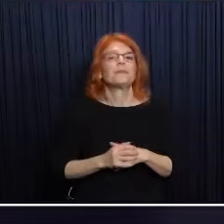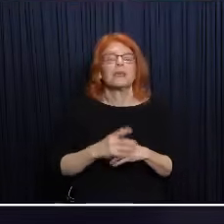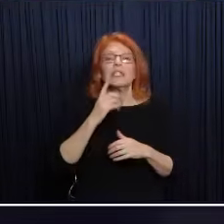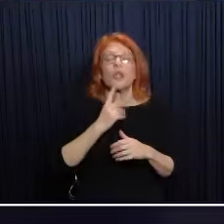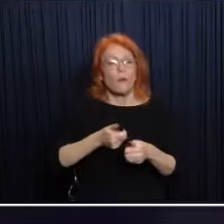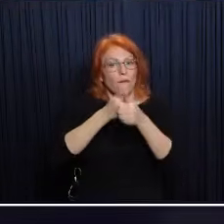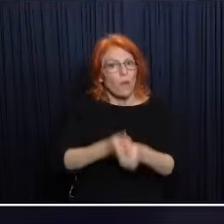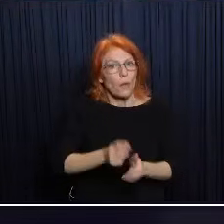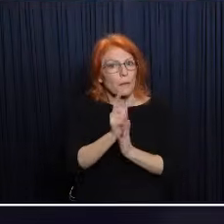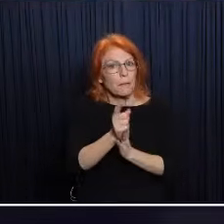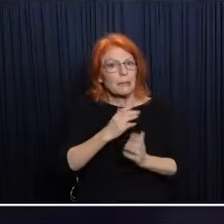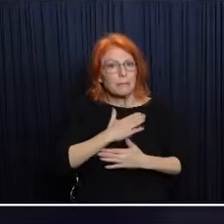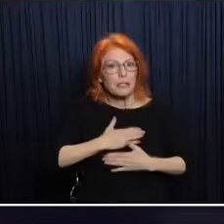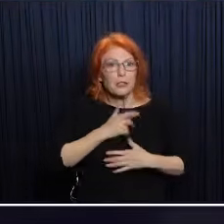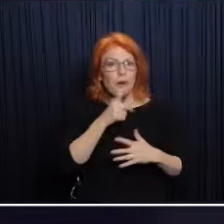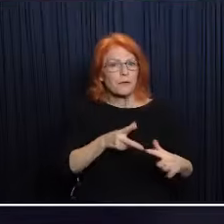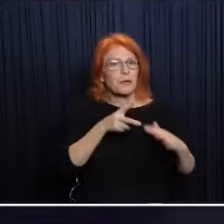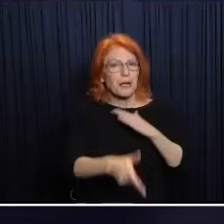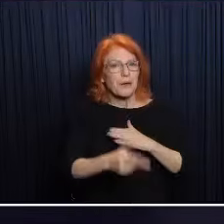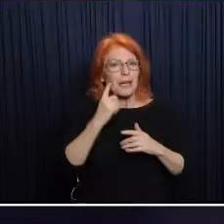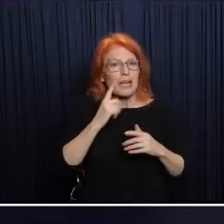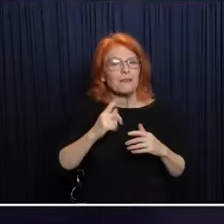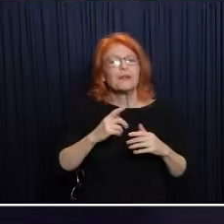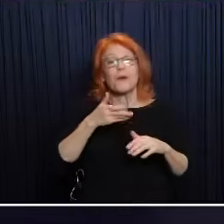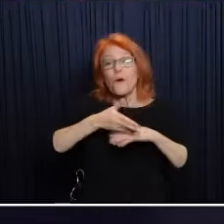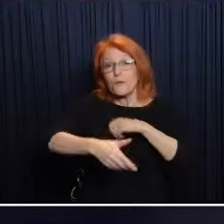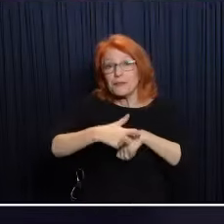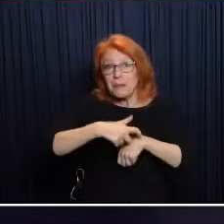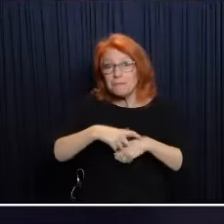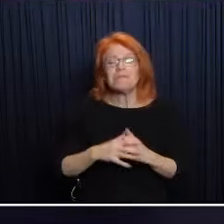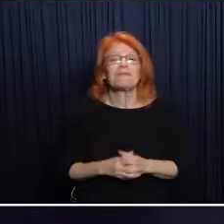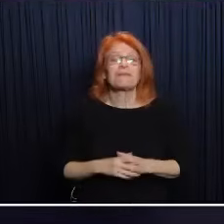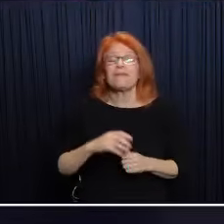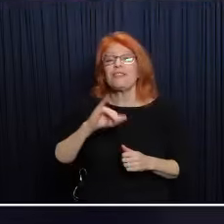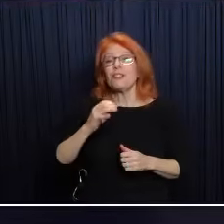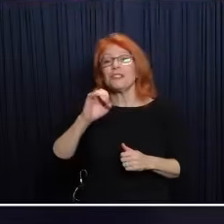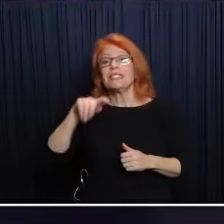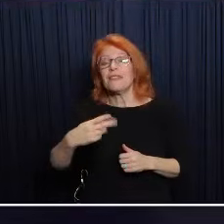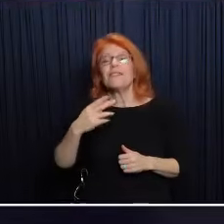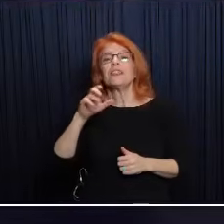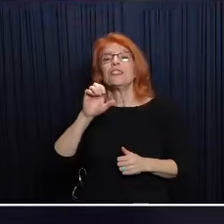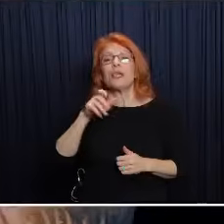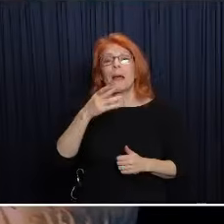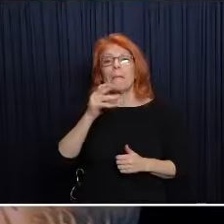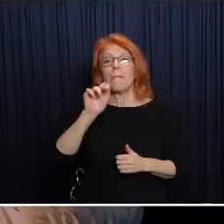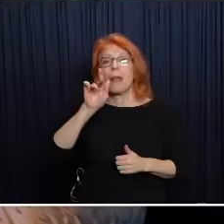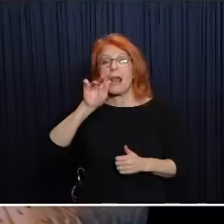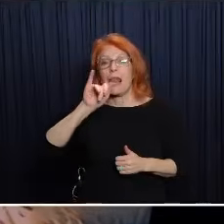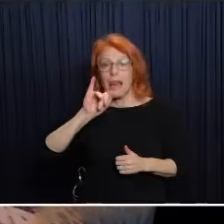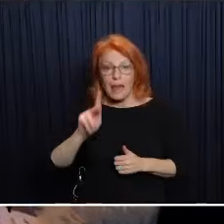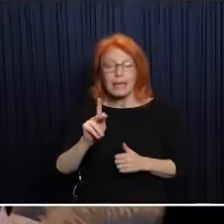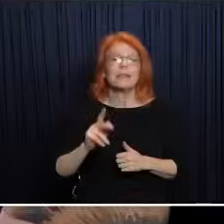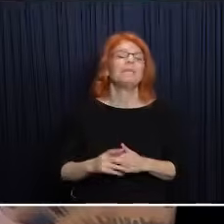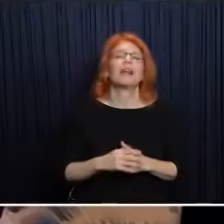STATEMENTS. SO EACH OF YOU WILL HAVE ONE MINUTE. WE ASK YOU STICK TO THAT MINUTE